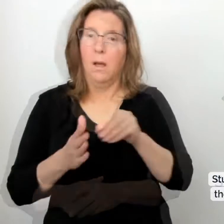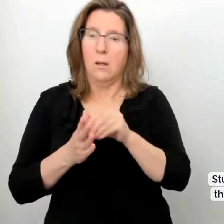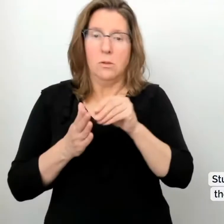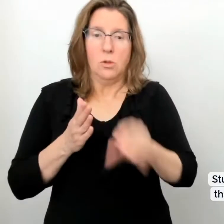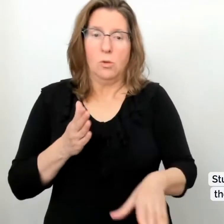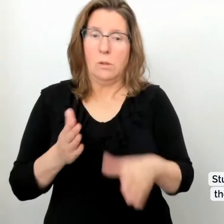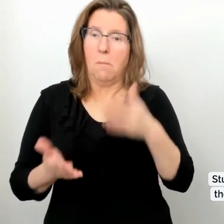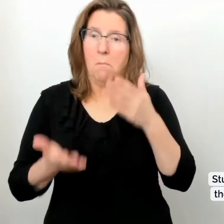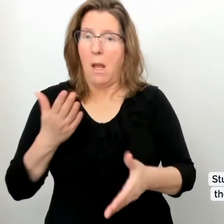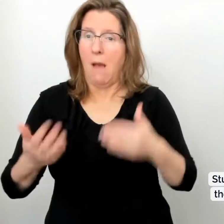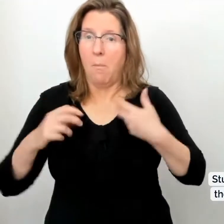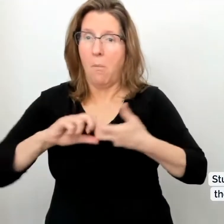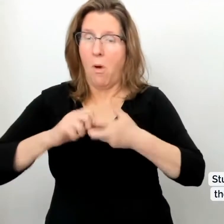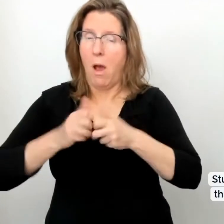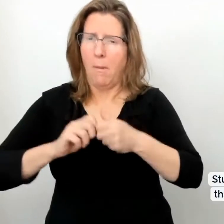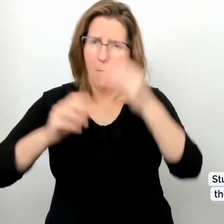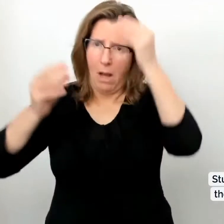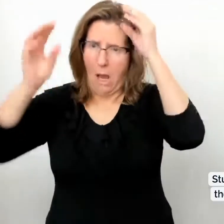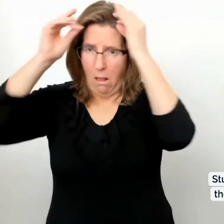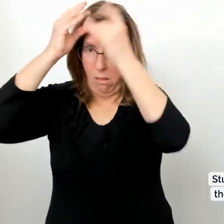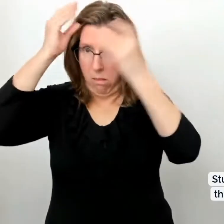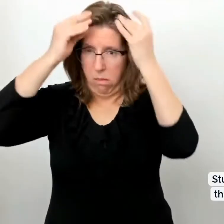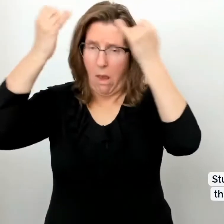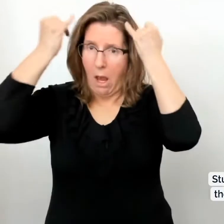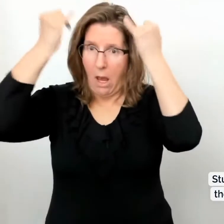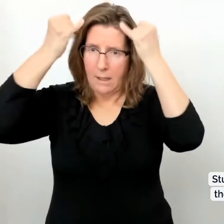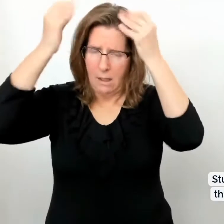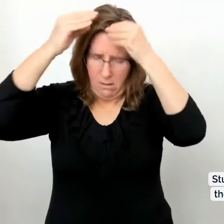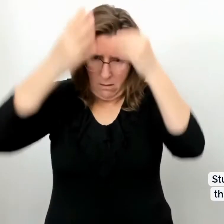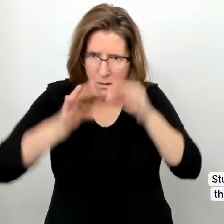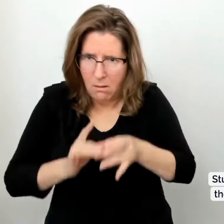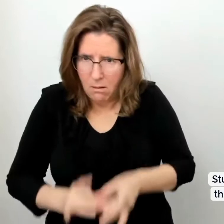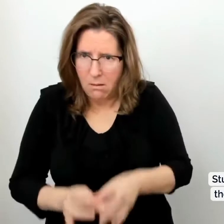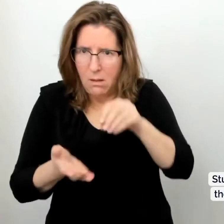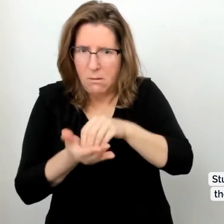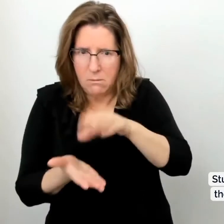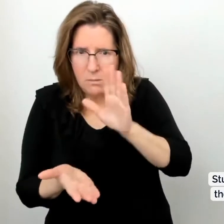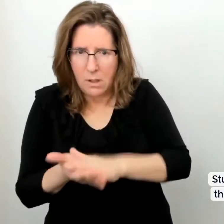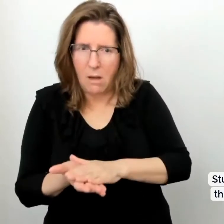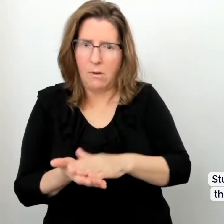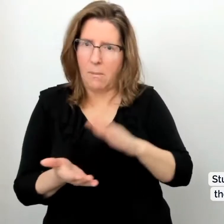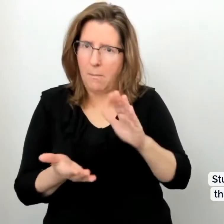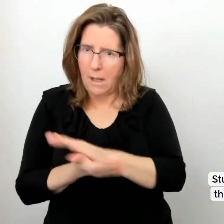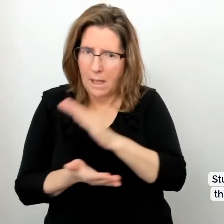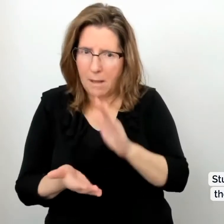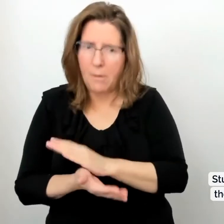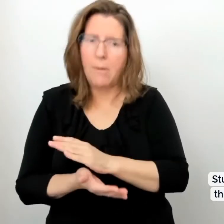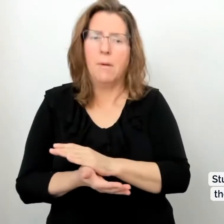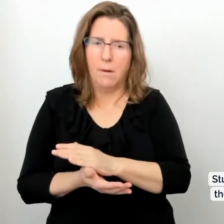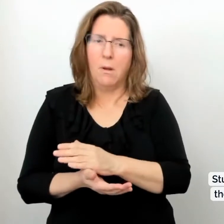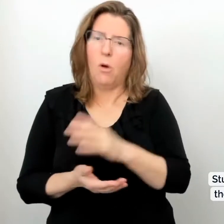It may be a helpful tool for students with difficulty translating thoughts onto paper or screen,